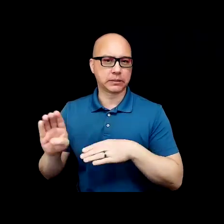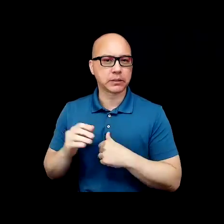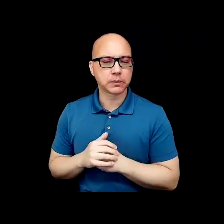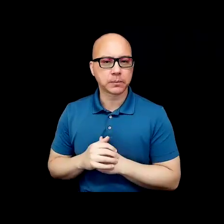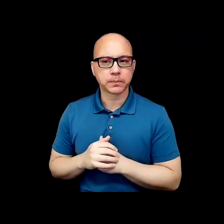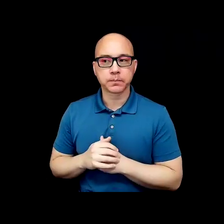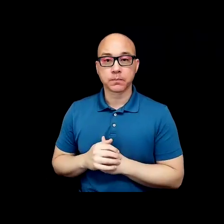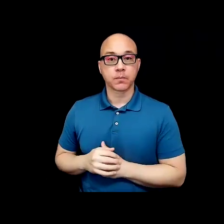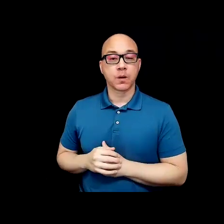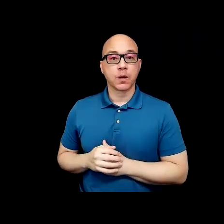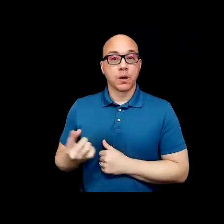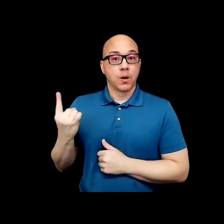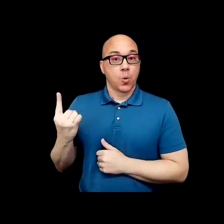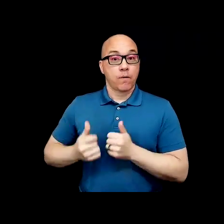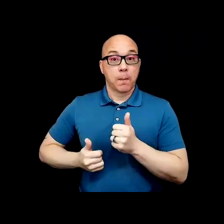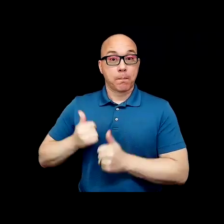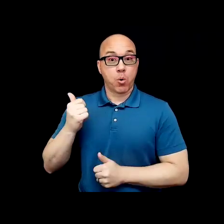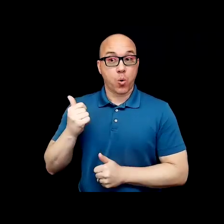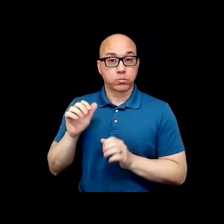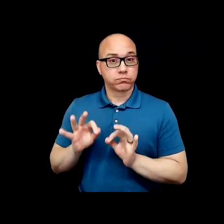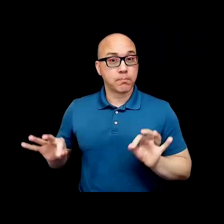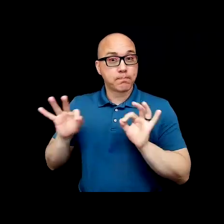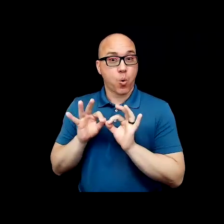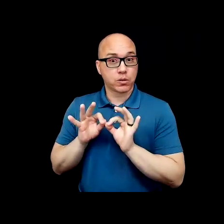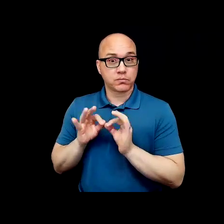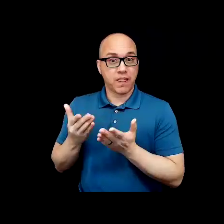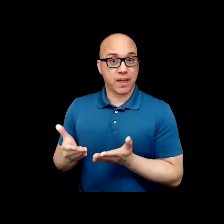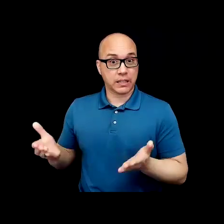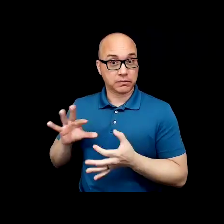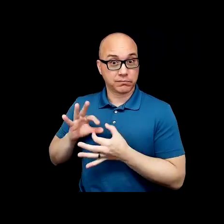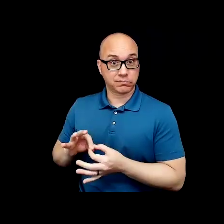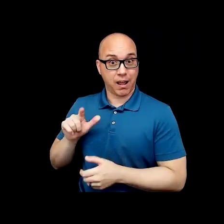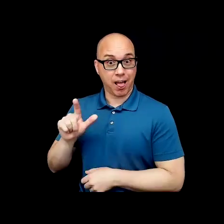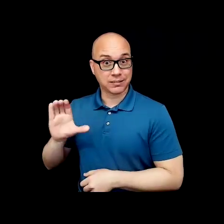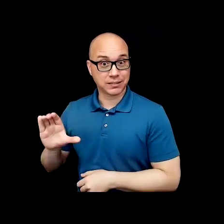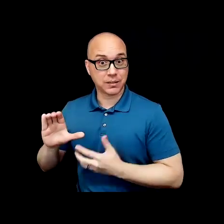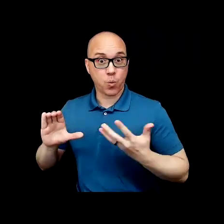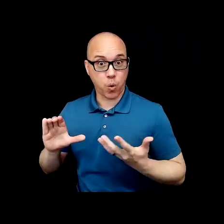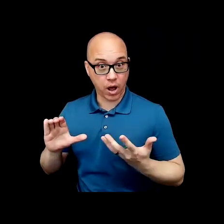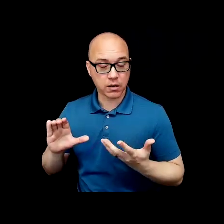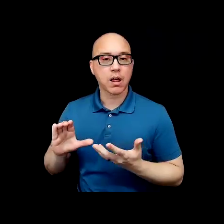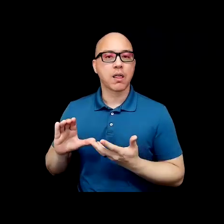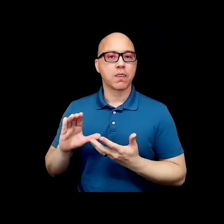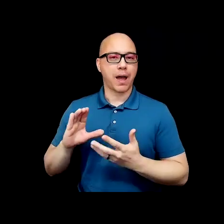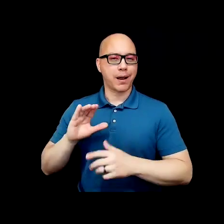So, one of the most important features of an LLC is the liability protections that I was previously